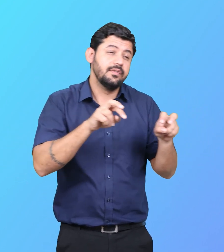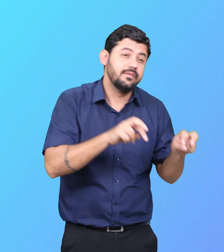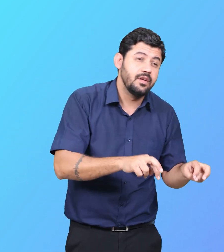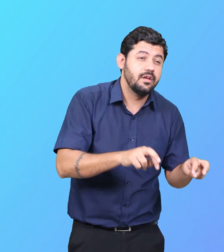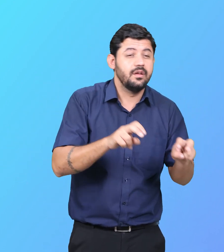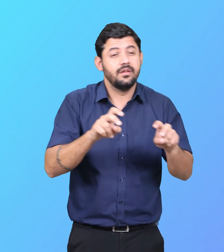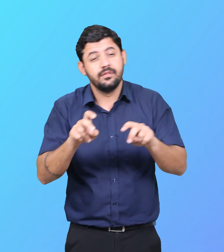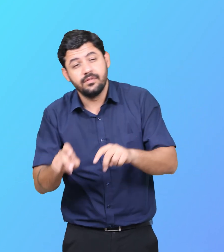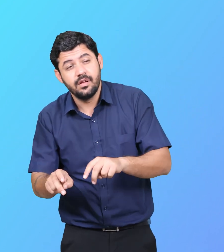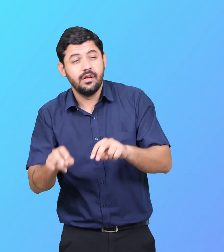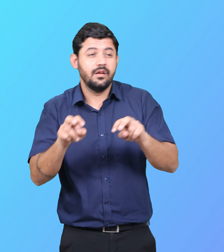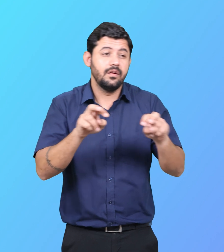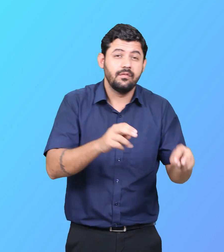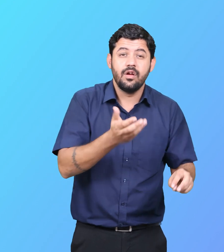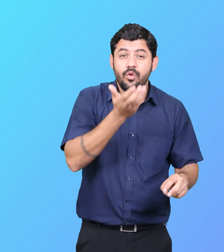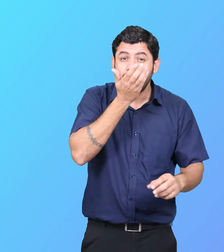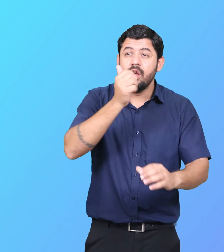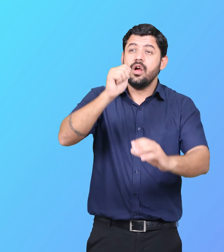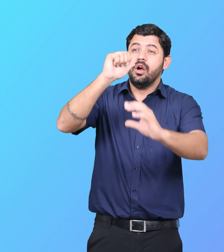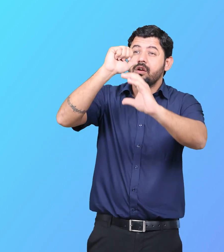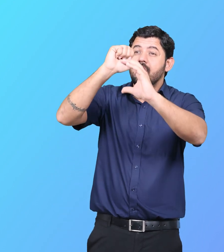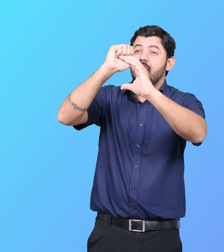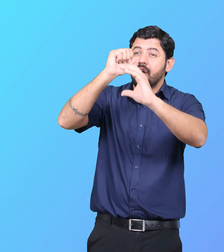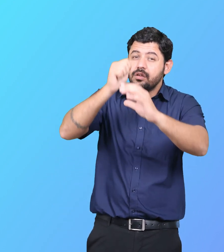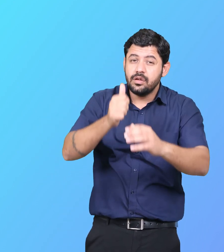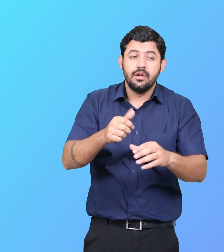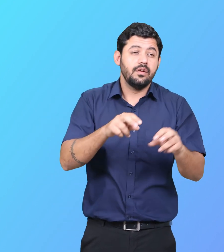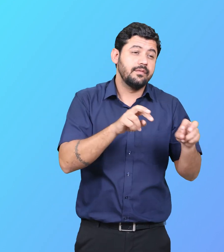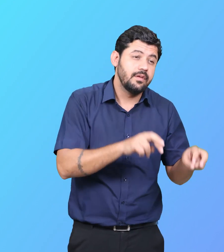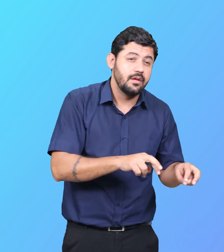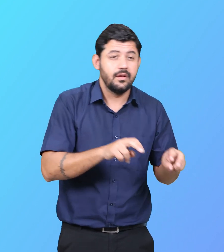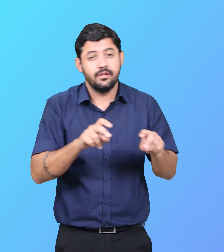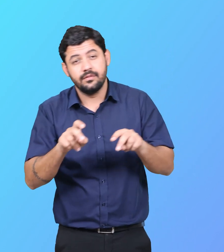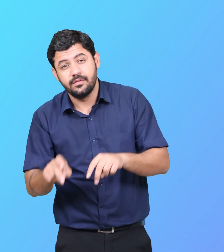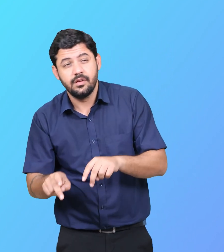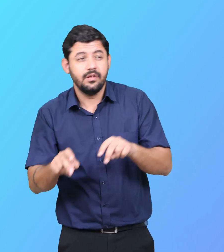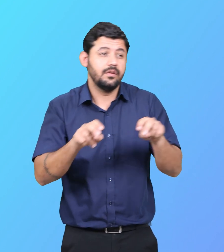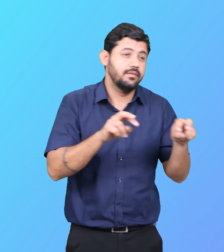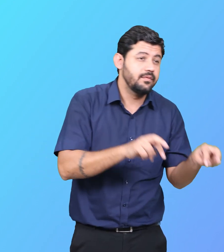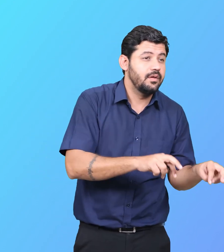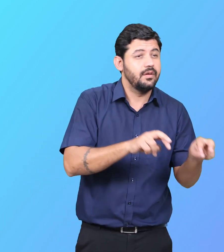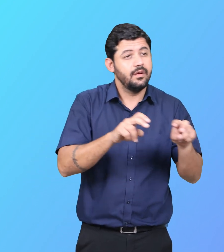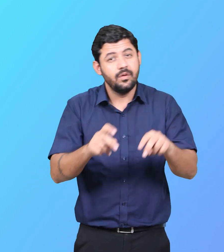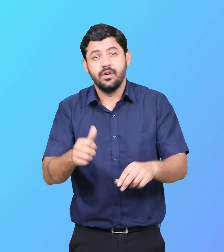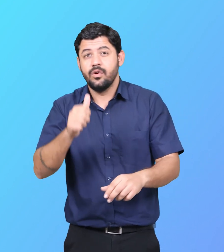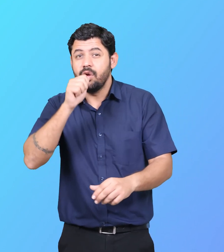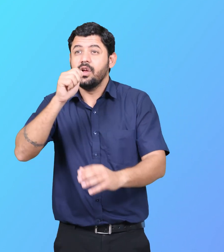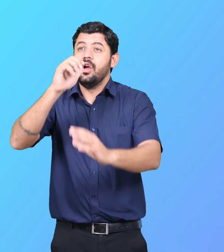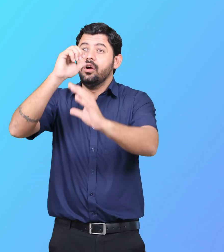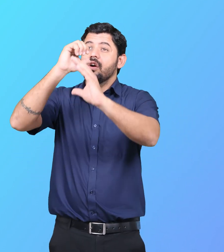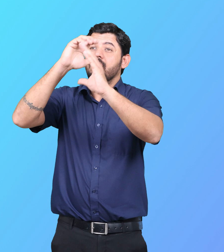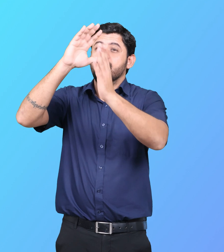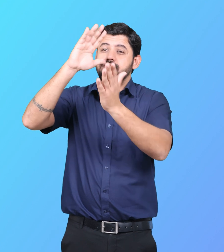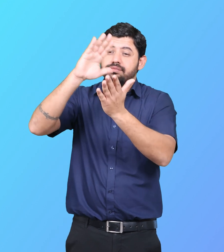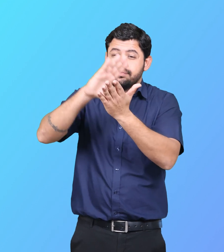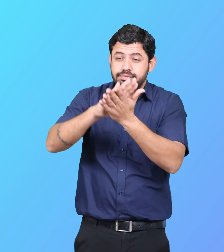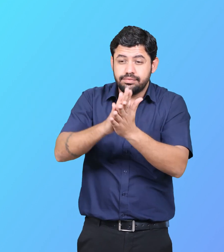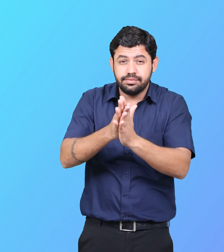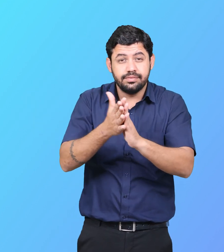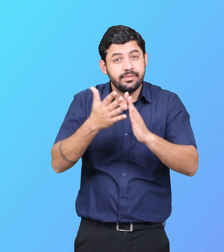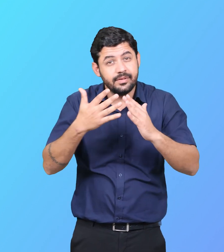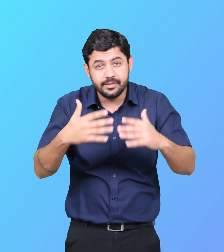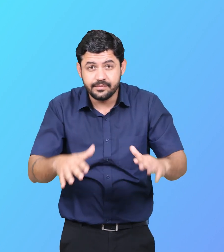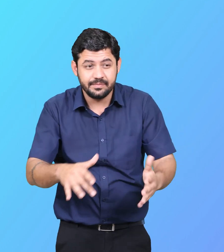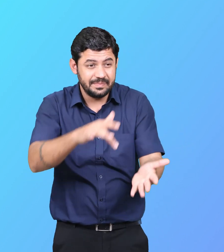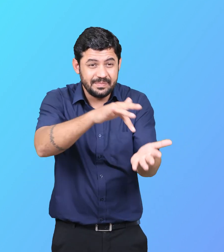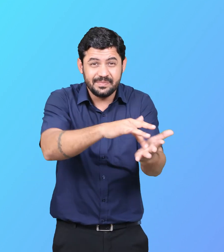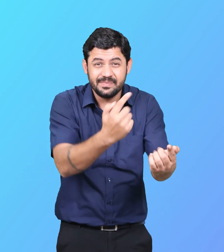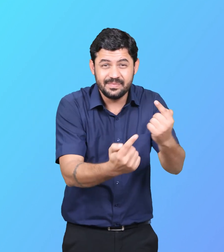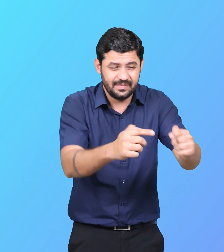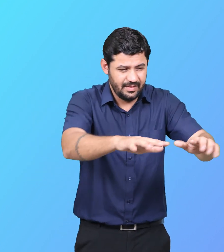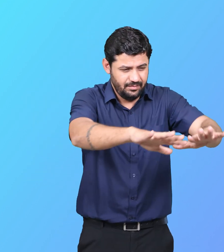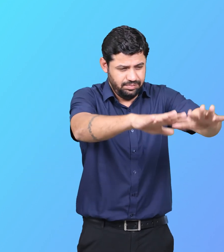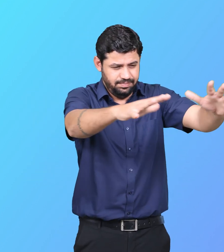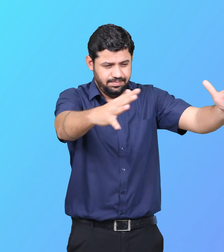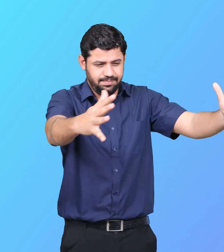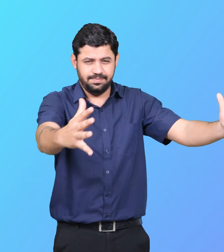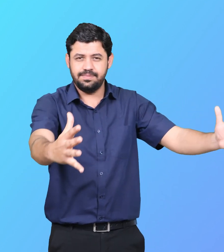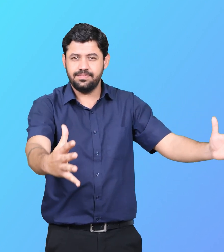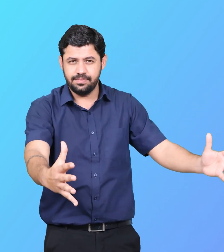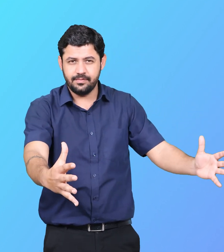Later, when all their water was gone, Hagar left her son in the shade of a bush.